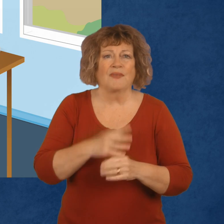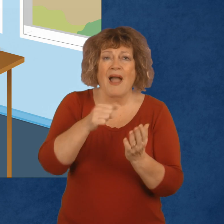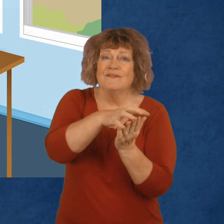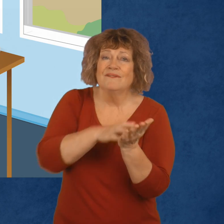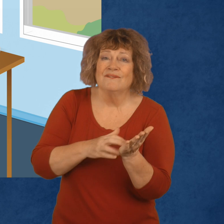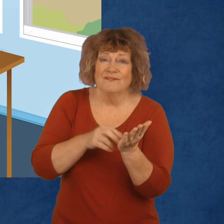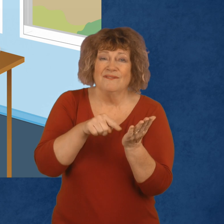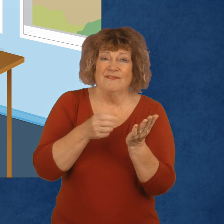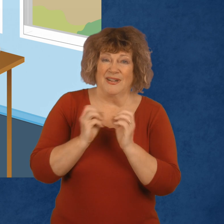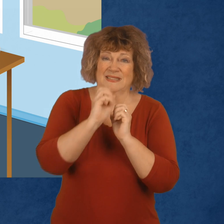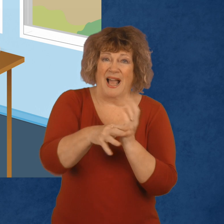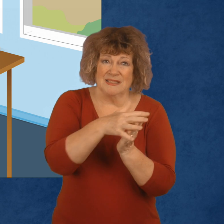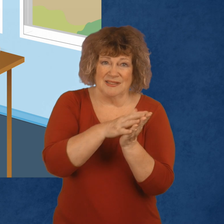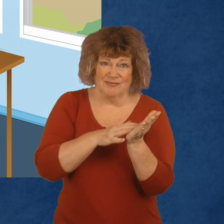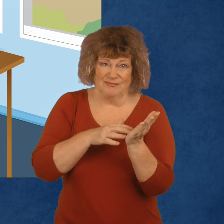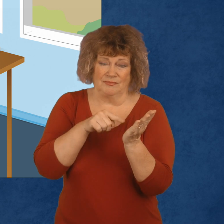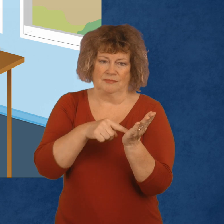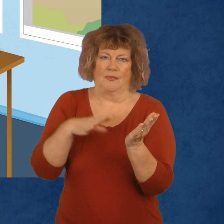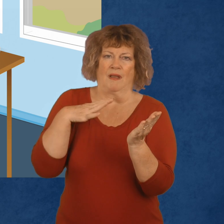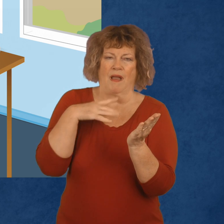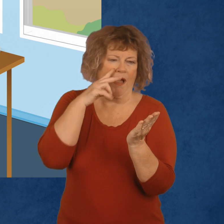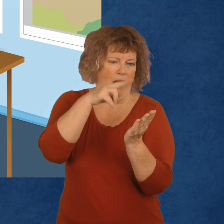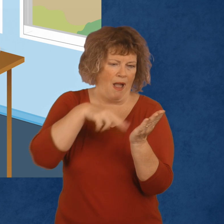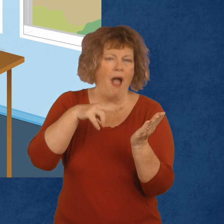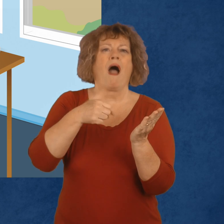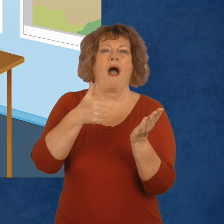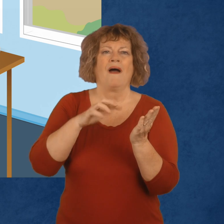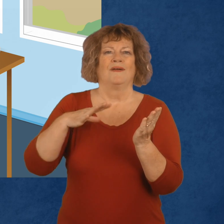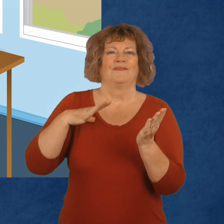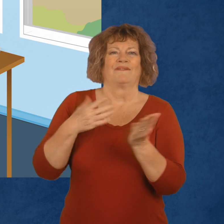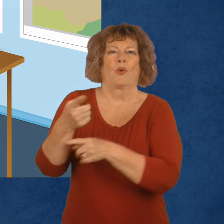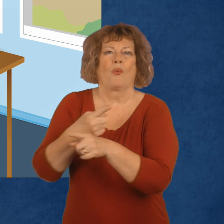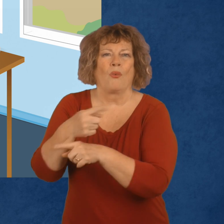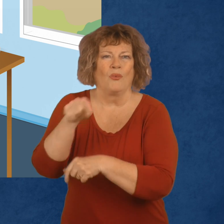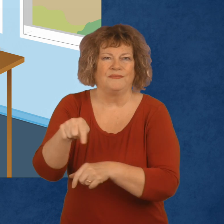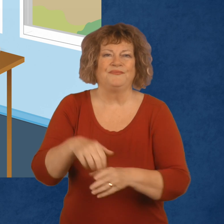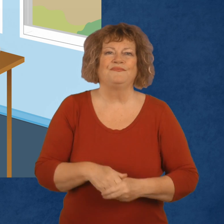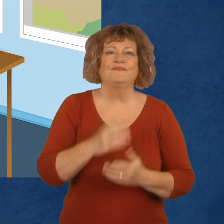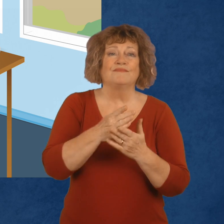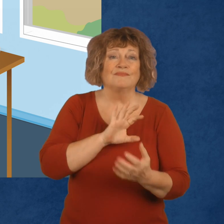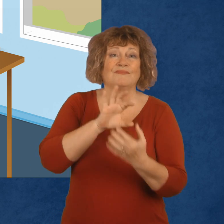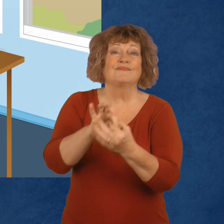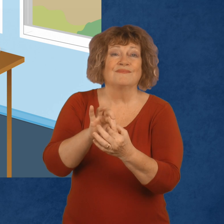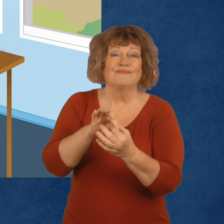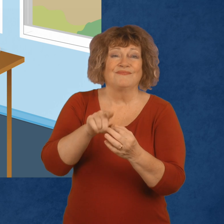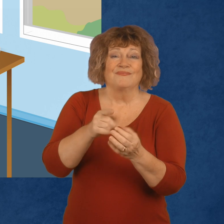You can connect to the hearing from a computer, tablet, or mobile phone, from home, or somewhere else of your choice.